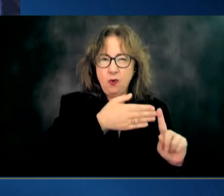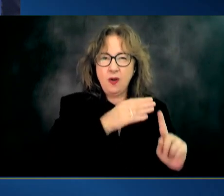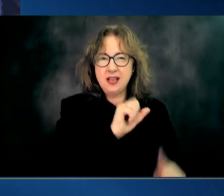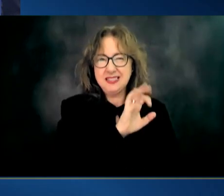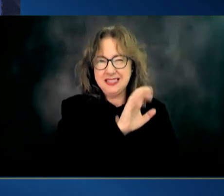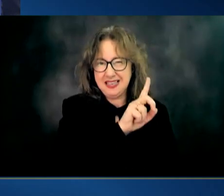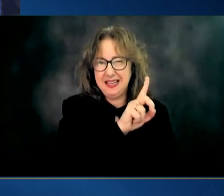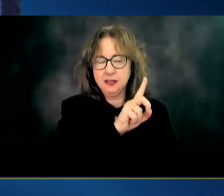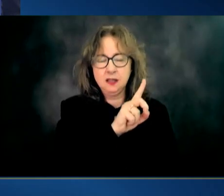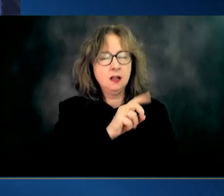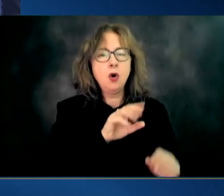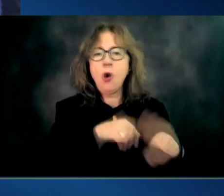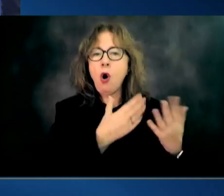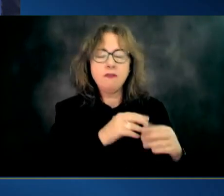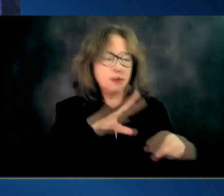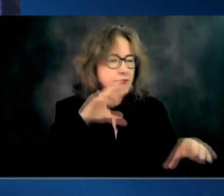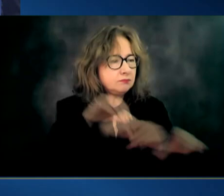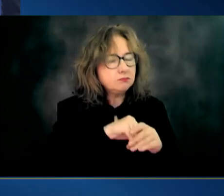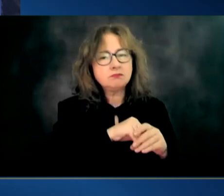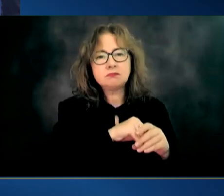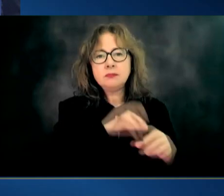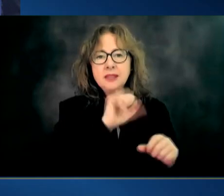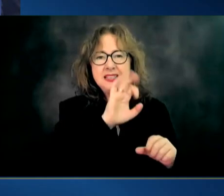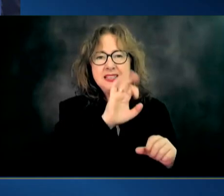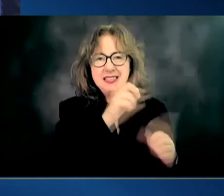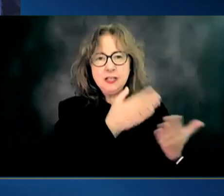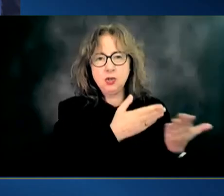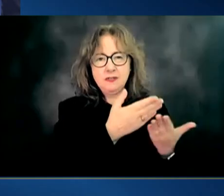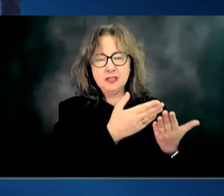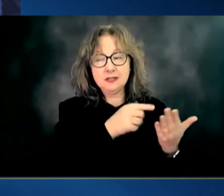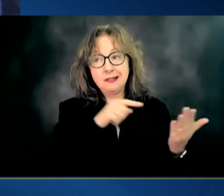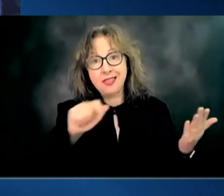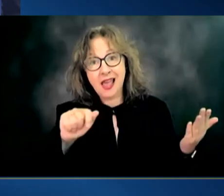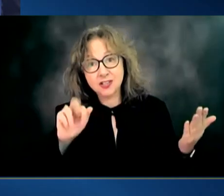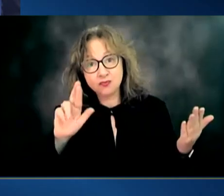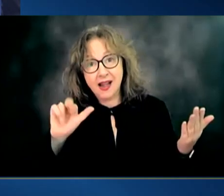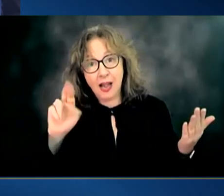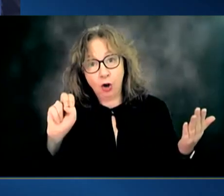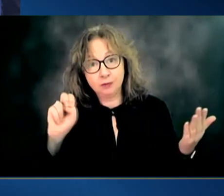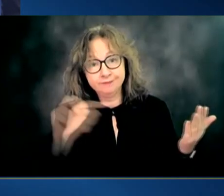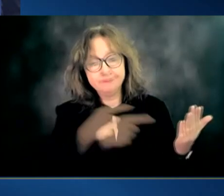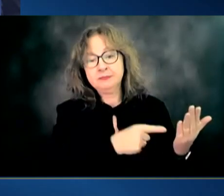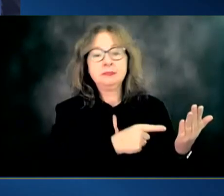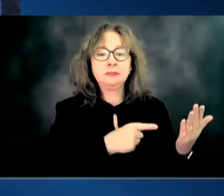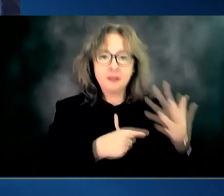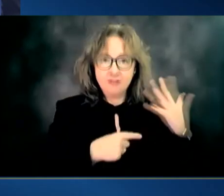sickle cell services, which as you know, is rare. And these are in big institutions,